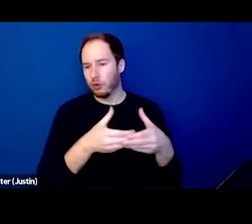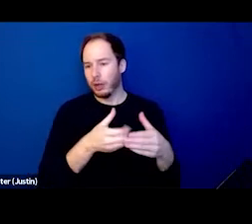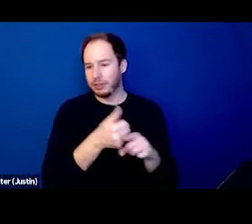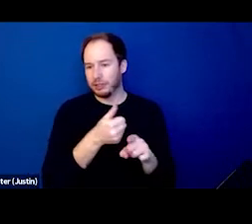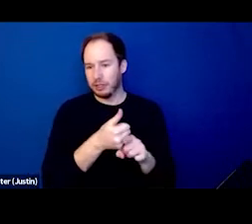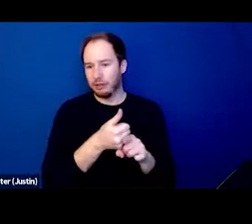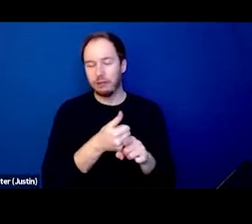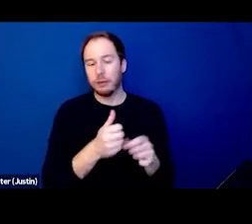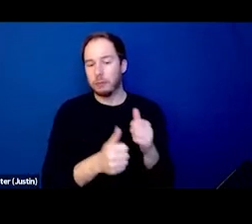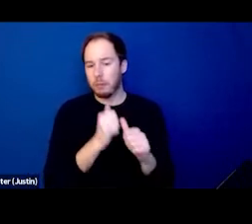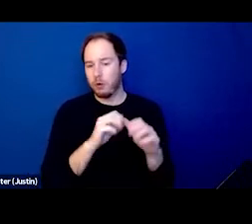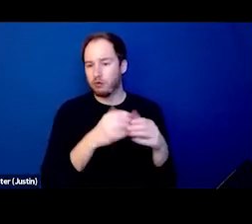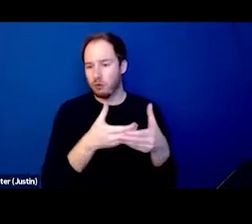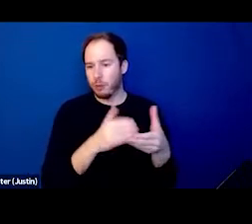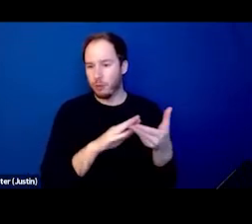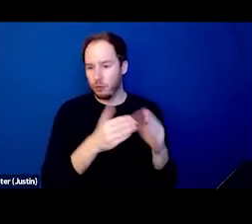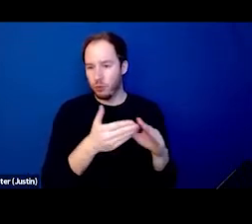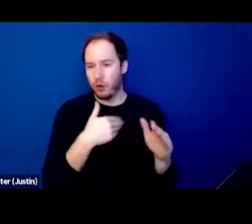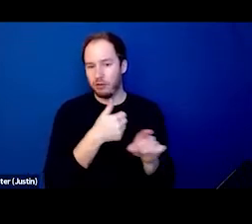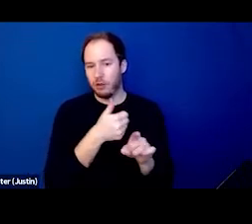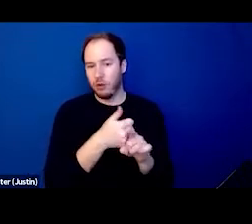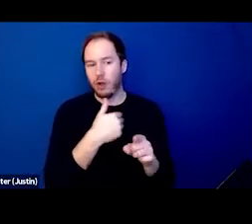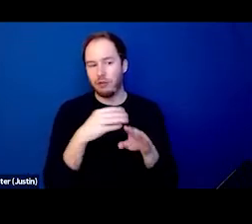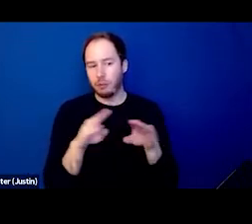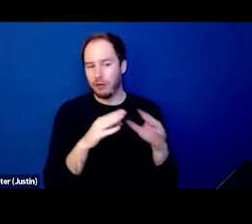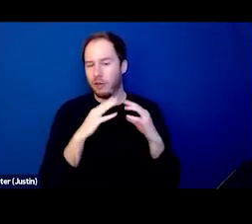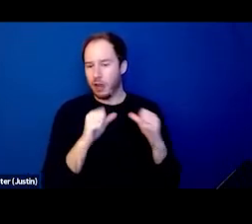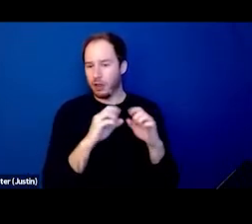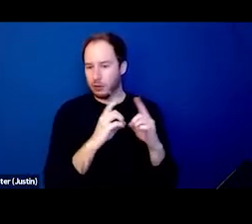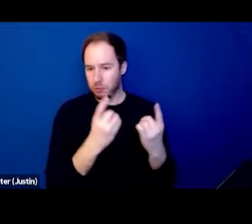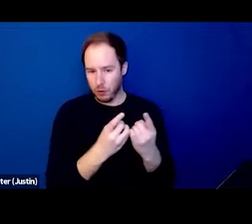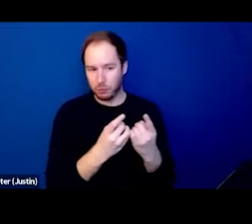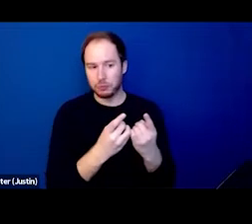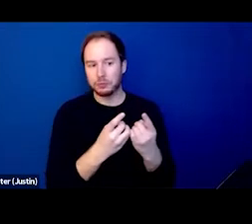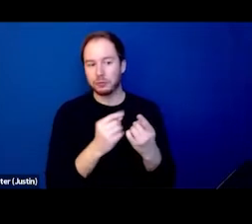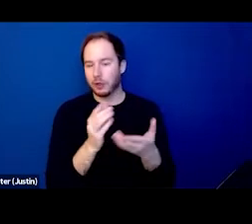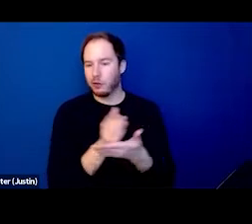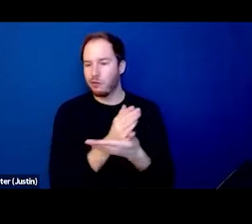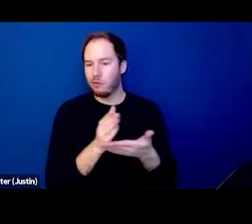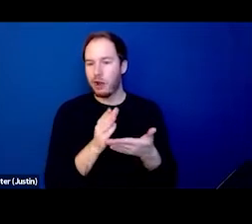Most tribal communities will have a behavioral health department and the range of behavioral health providers